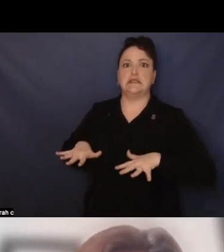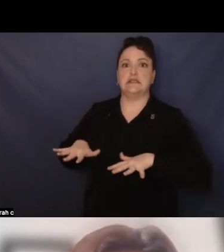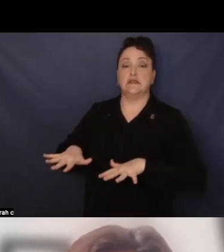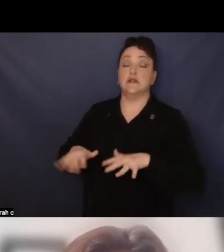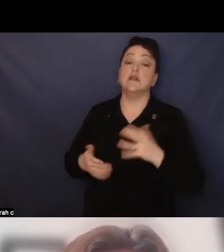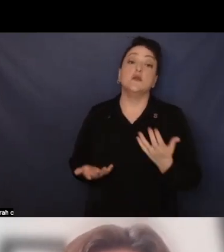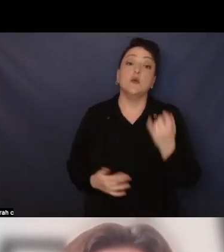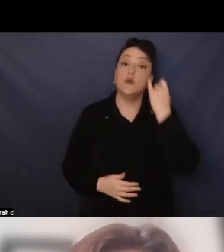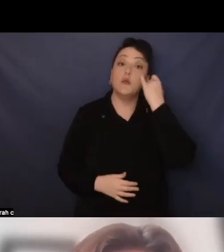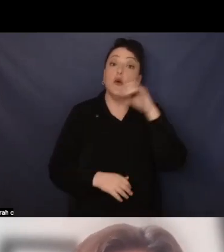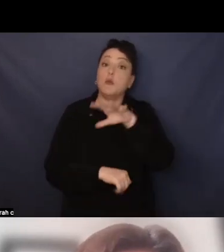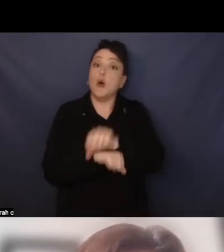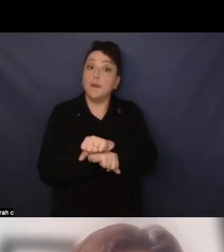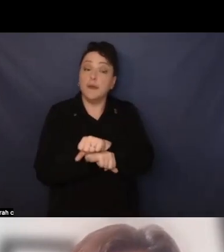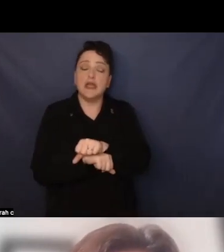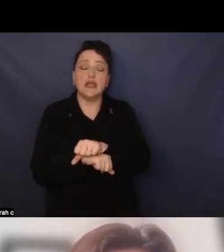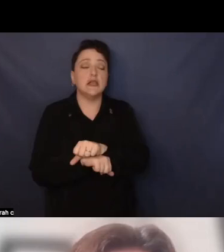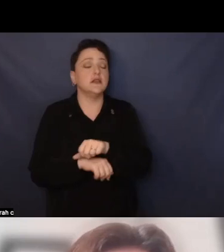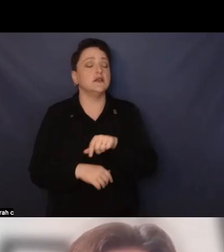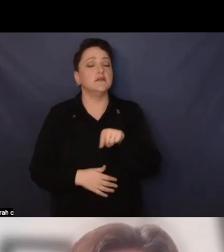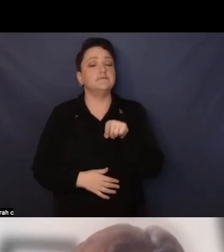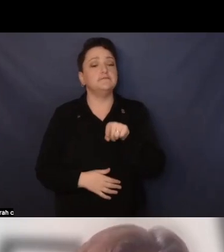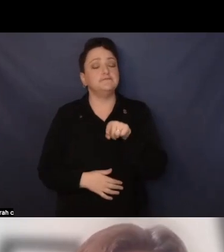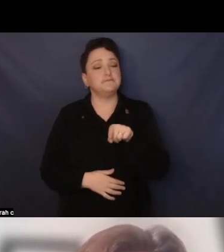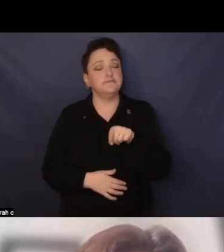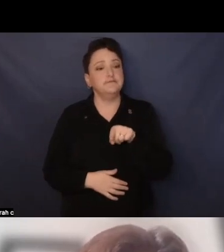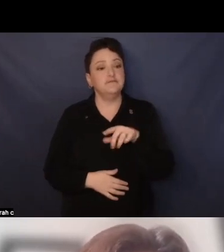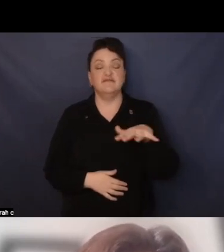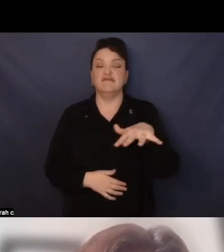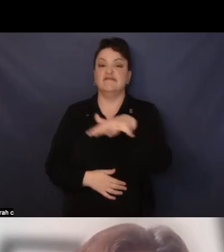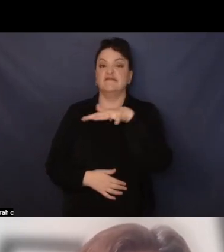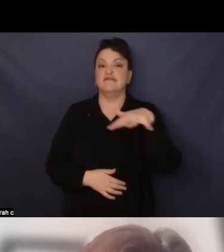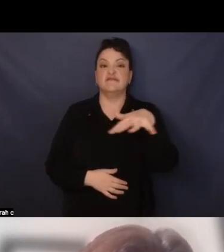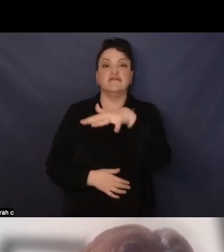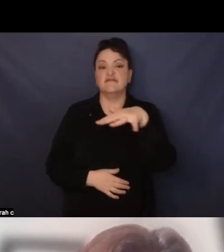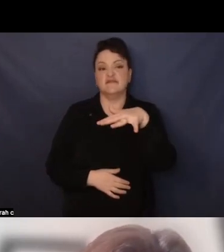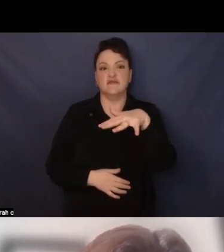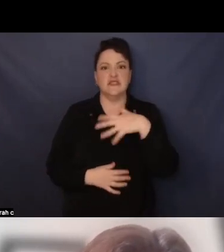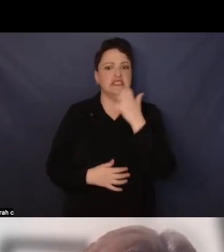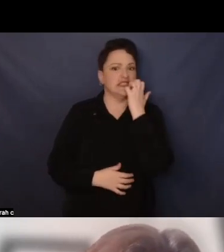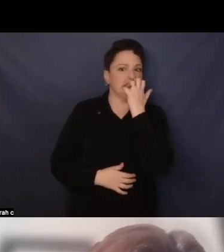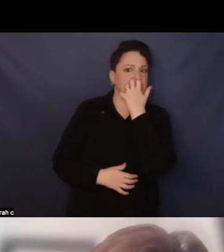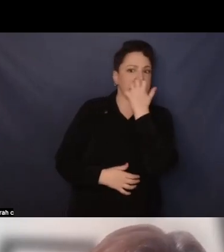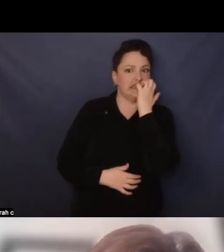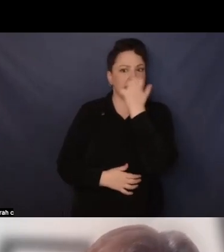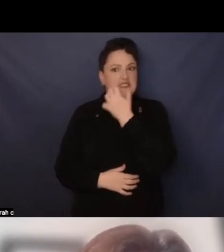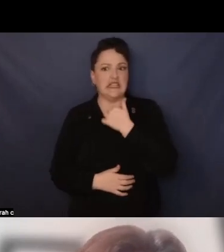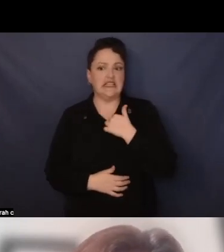or another appointment and were unable to complete the appointment because you had a panic attack. Or